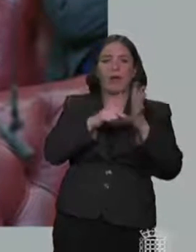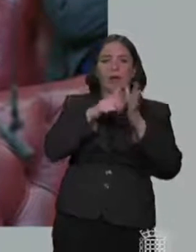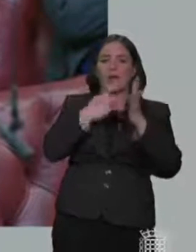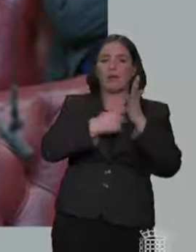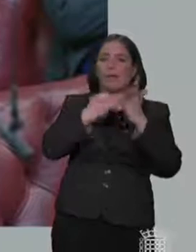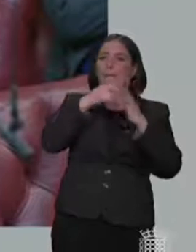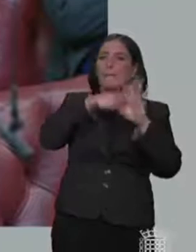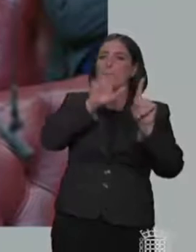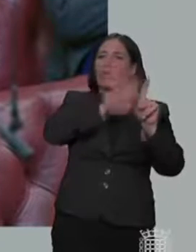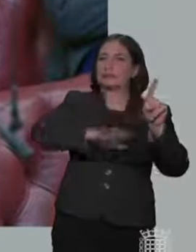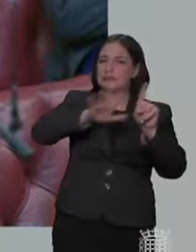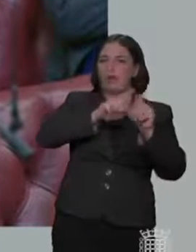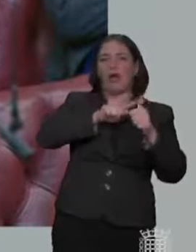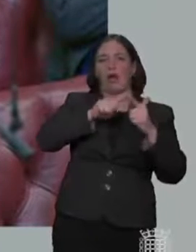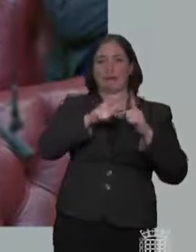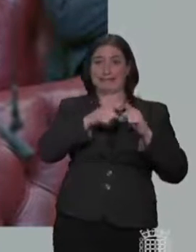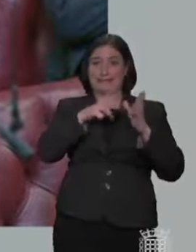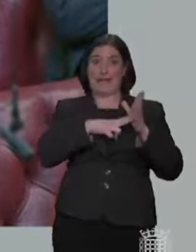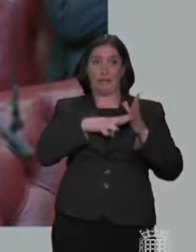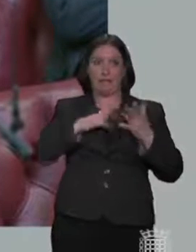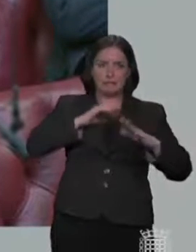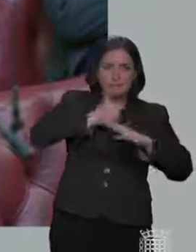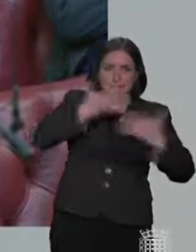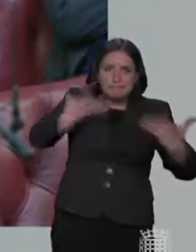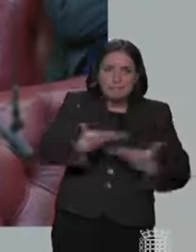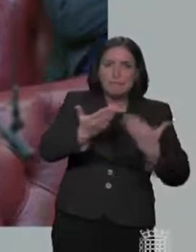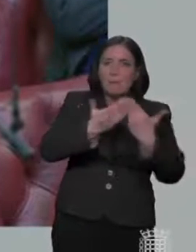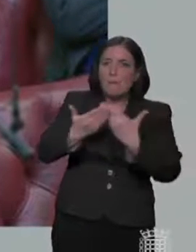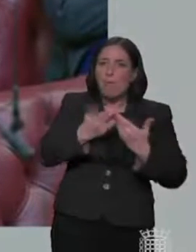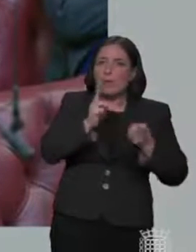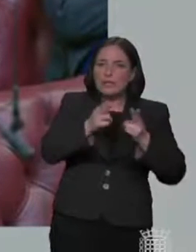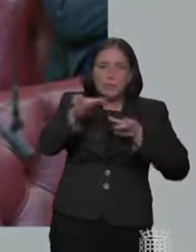undertook to extend them so when i came up in the private members build ballot i introduced my own